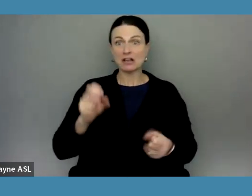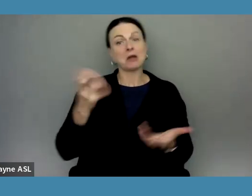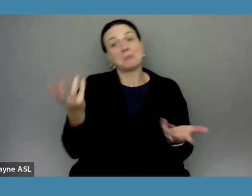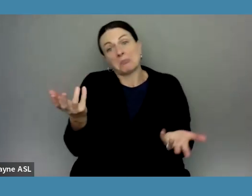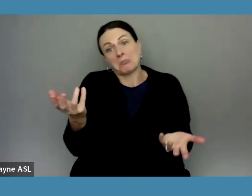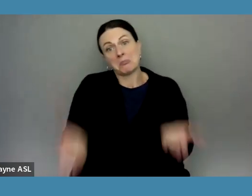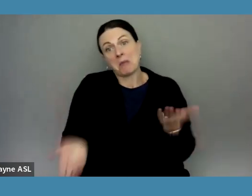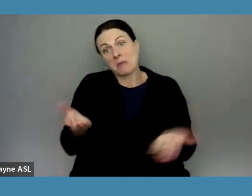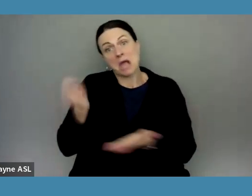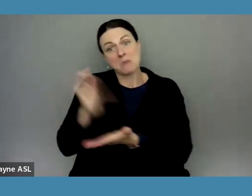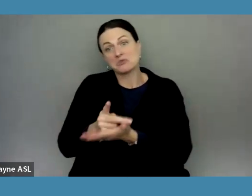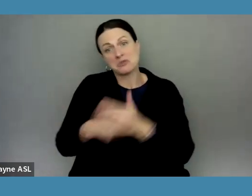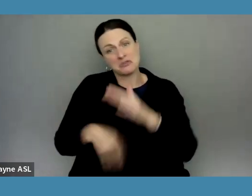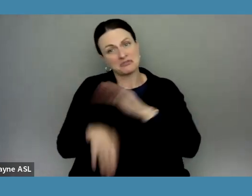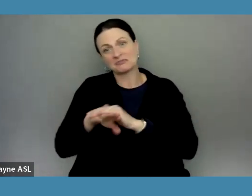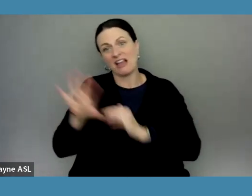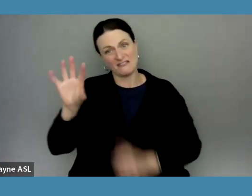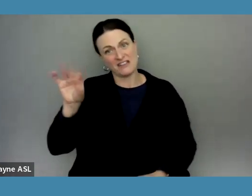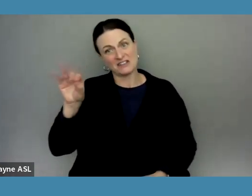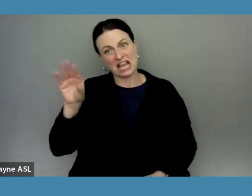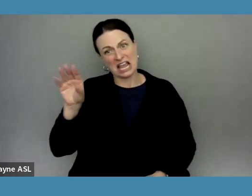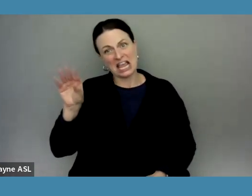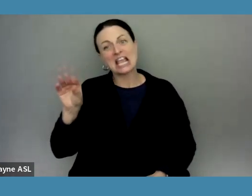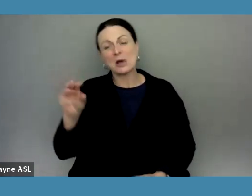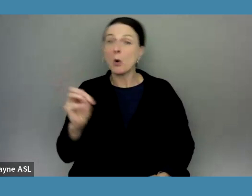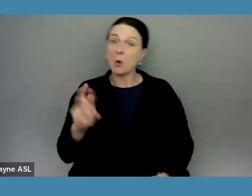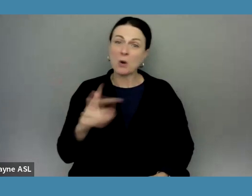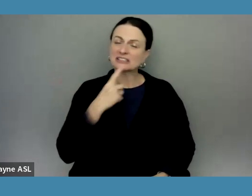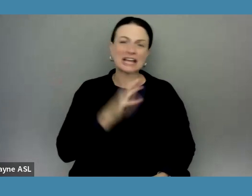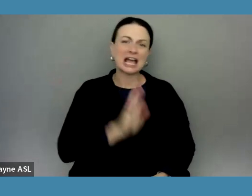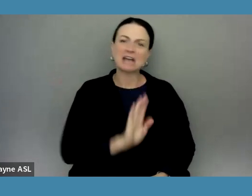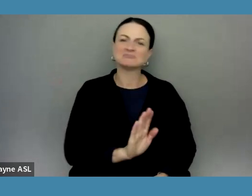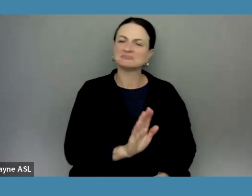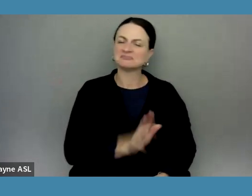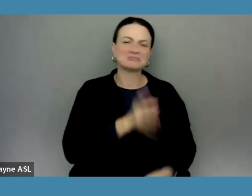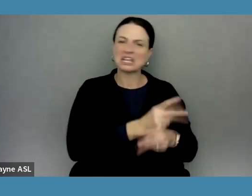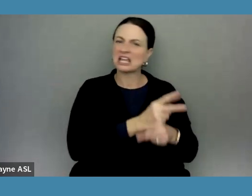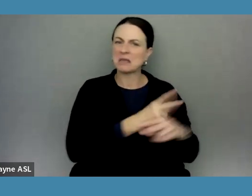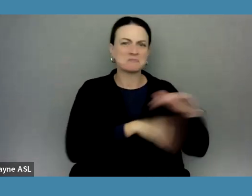that you originally requested, or they could say no, we're gonna uphold the 25